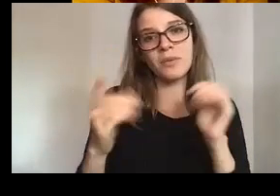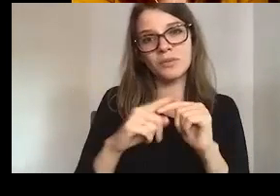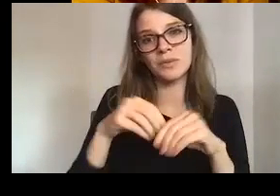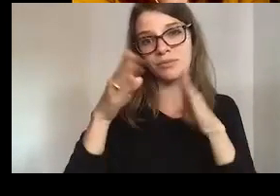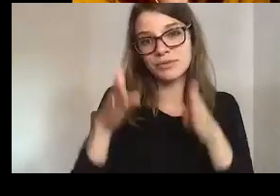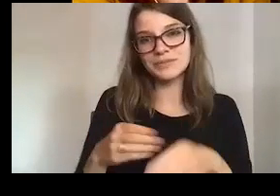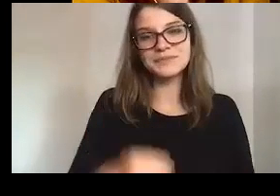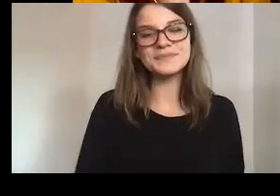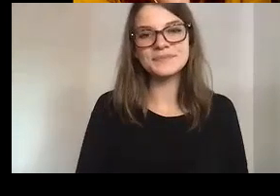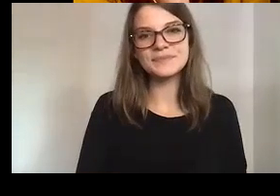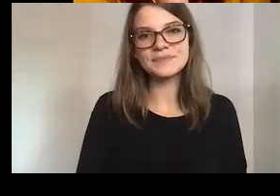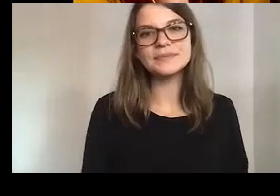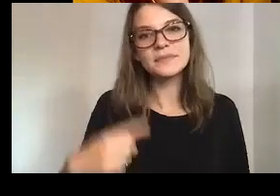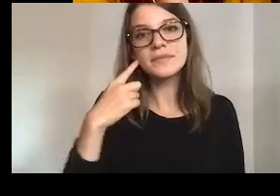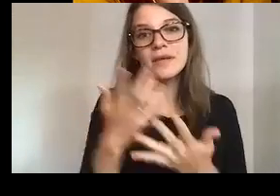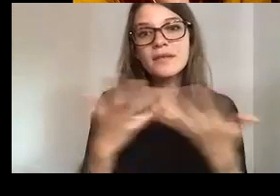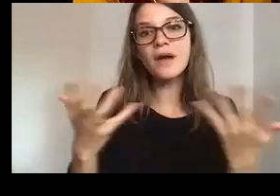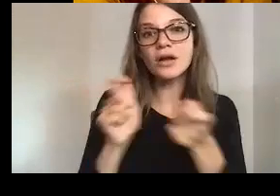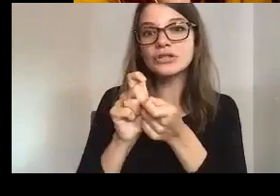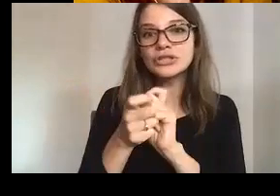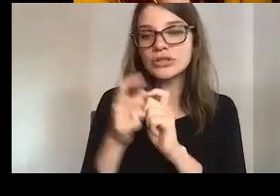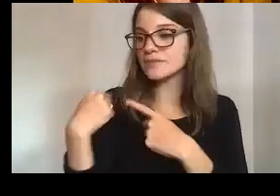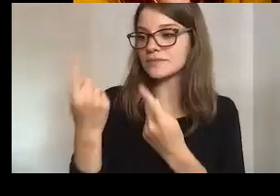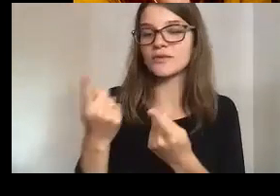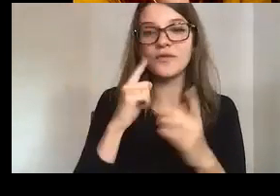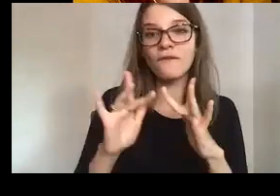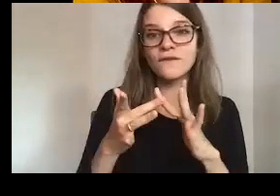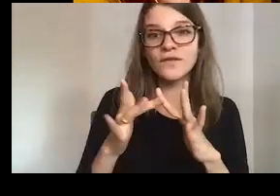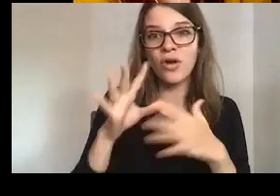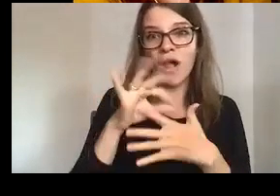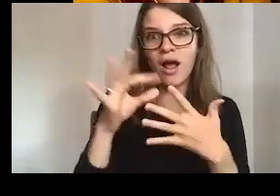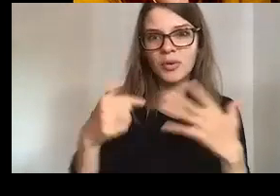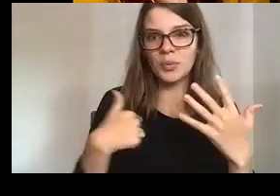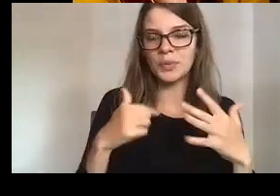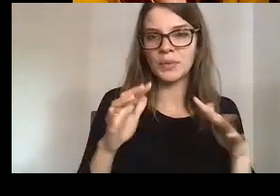and I think a lot of the shift to these virtual options has us all taking on new and additional